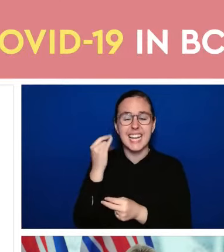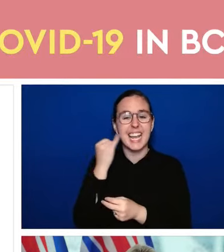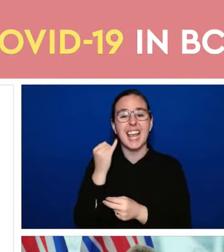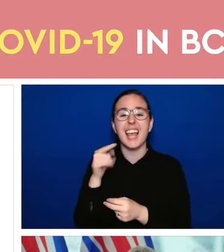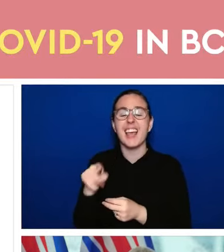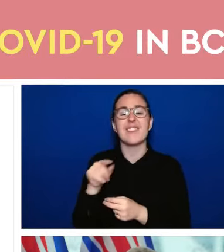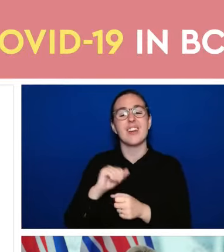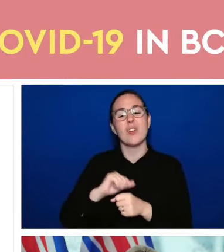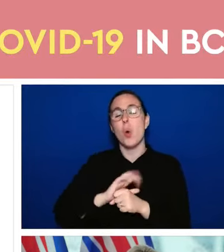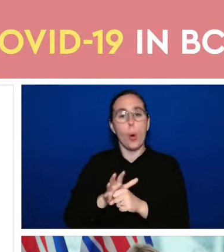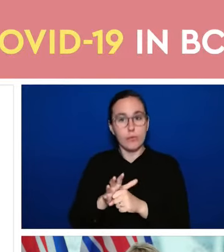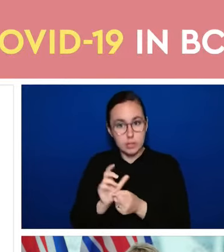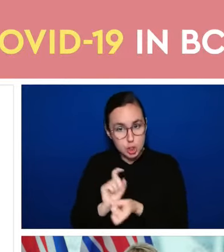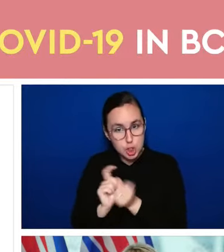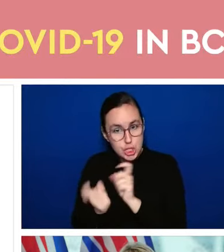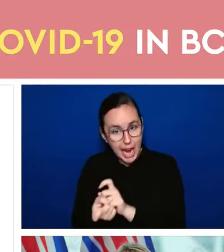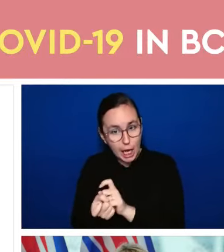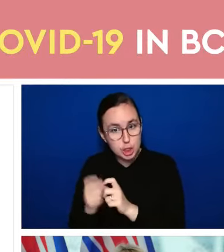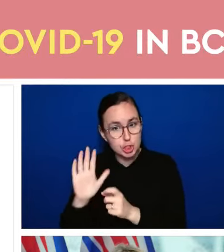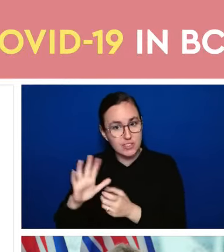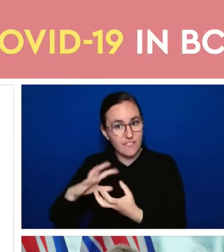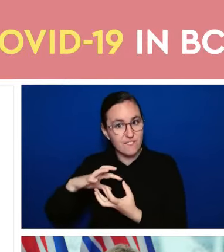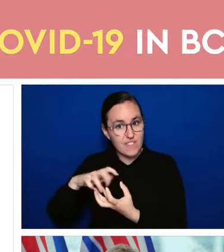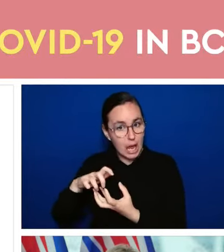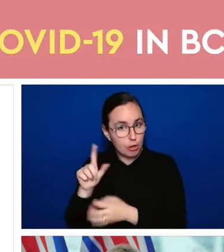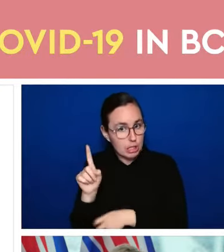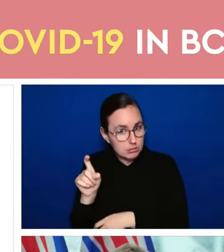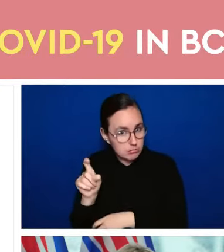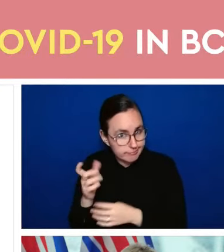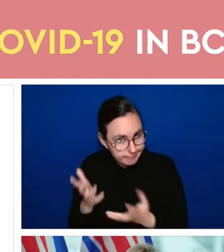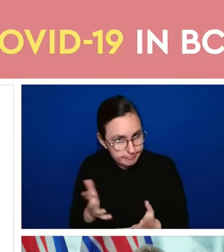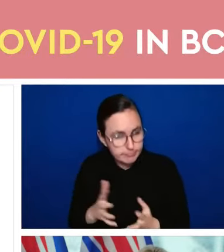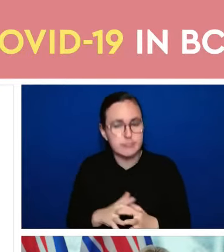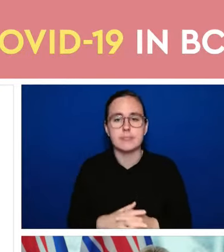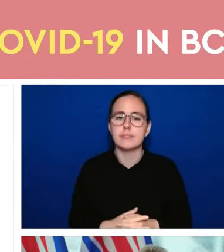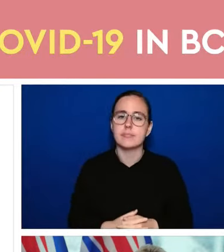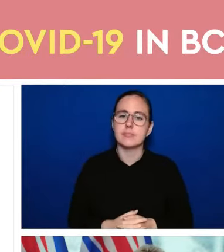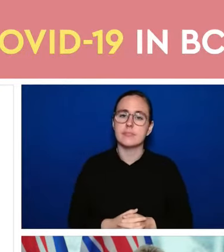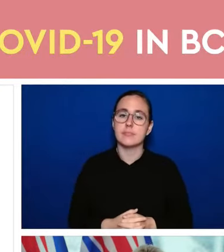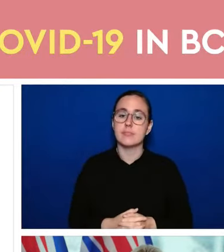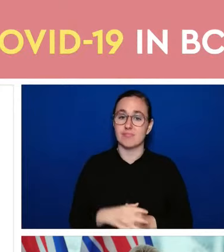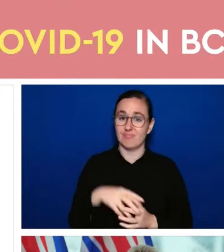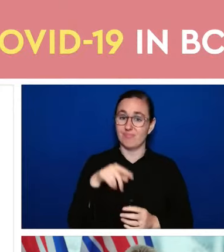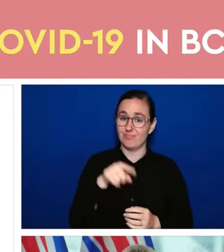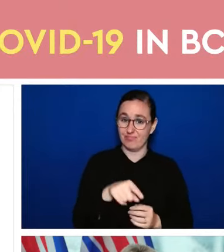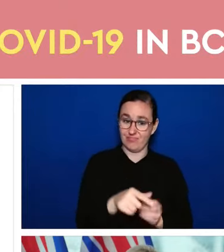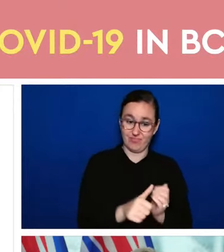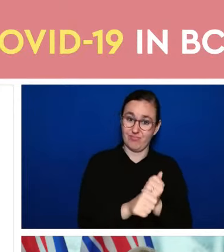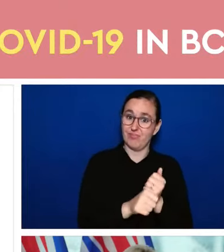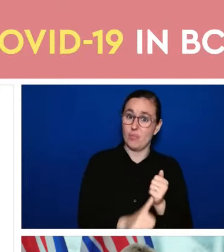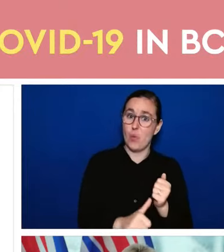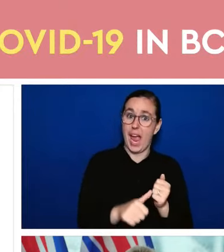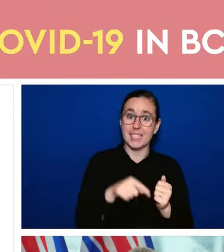surveillance programme we've been working a lot on this. A lot of this through the summer